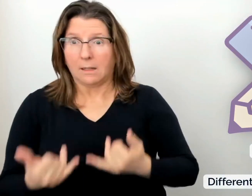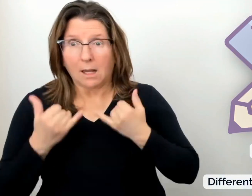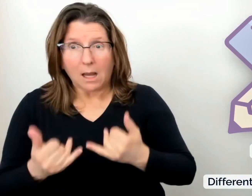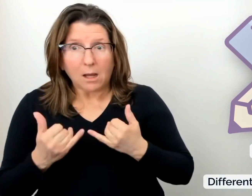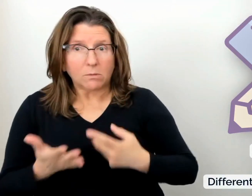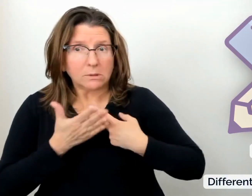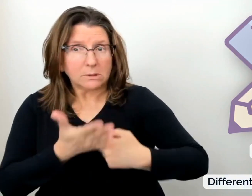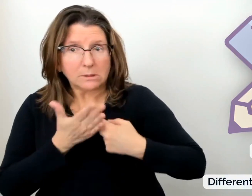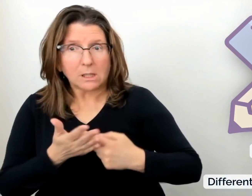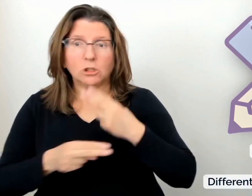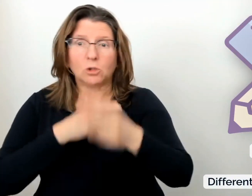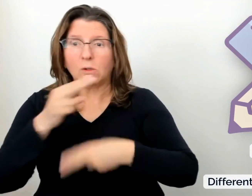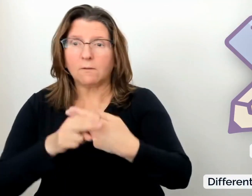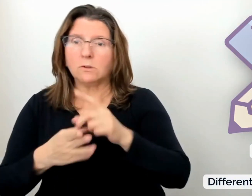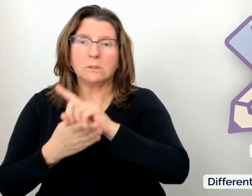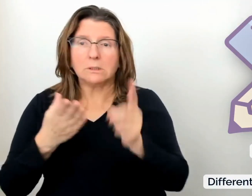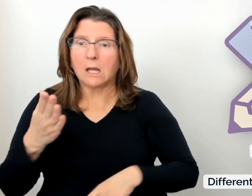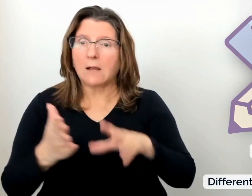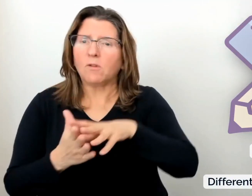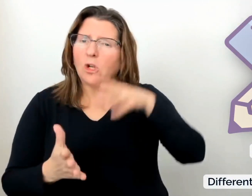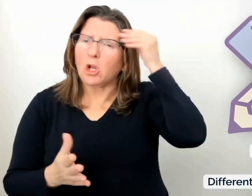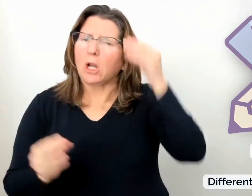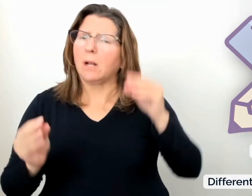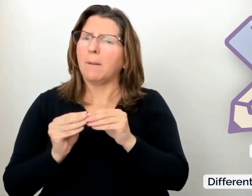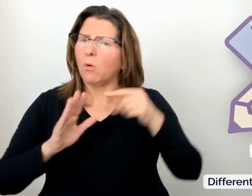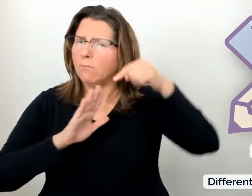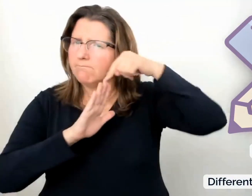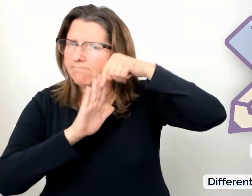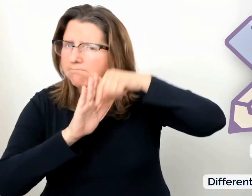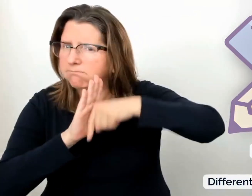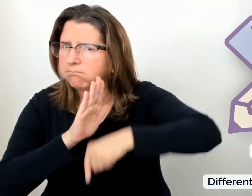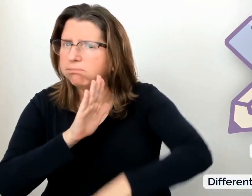Now we are going to take a deeper dive into Universal Design for Learning.